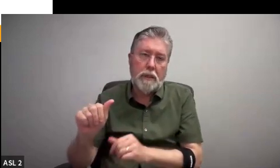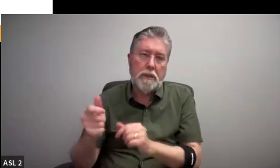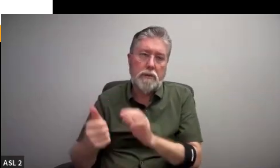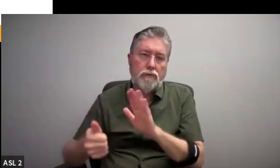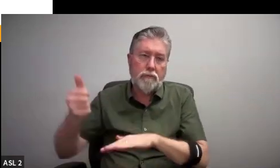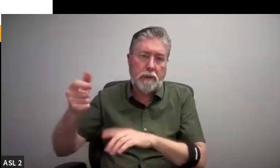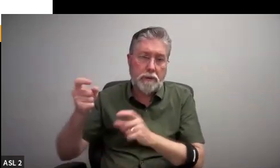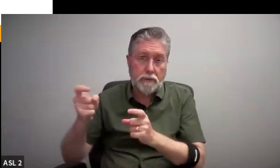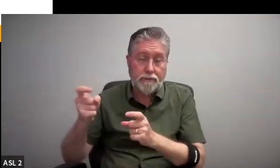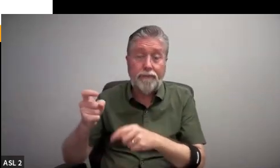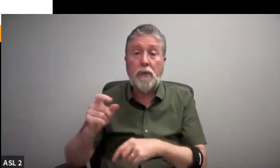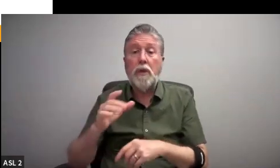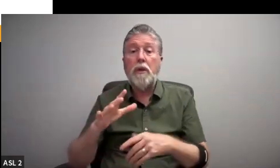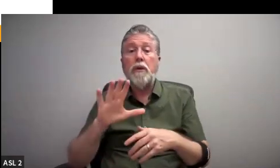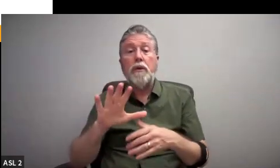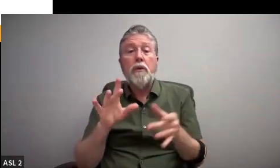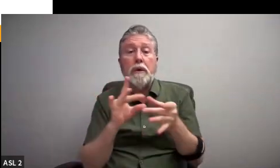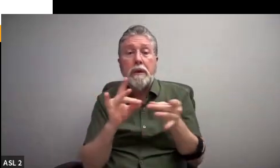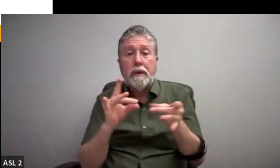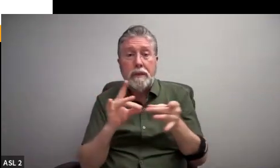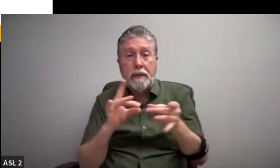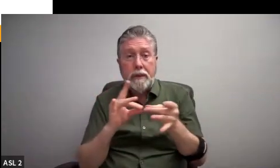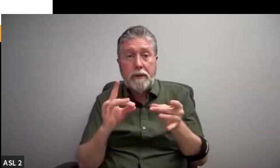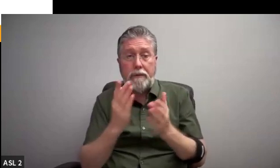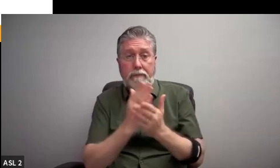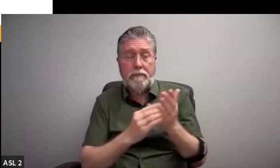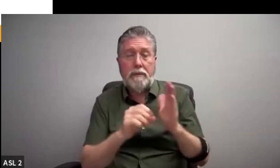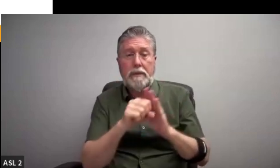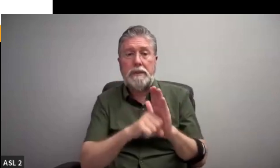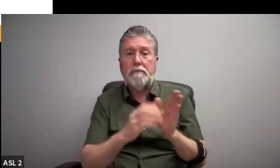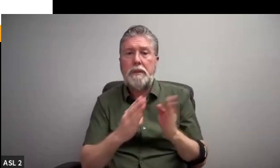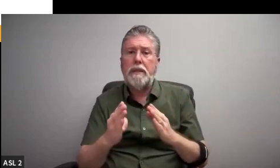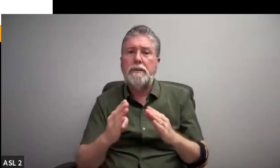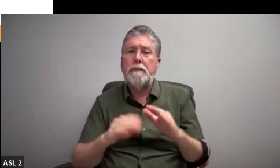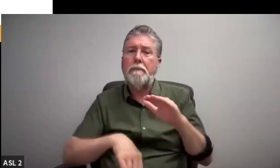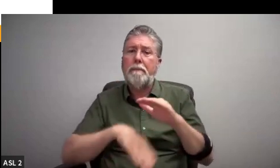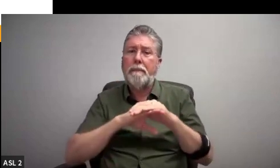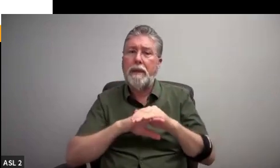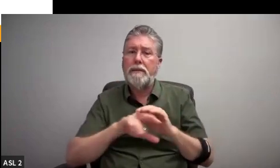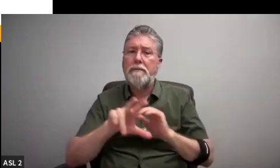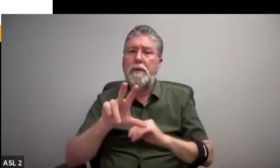narrative, the narrative portion of the state plan should be no more than 30 pages. To stay